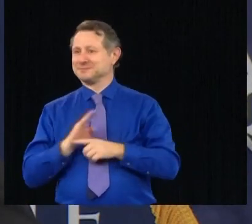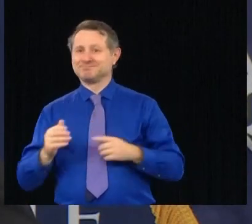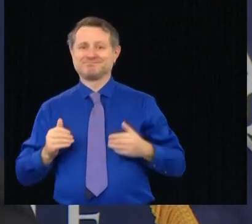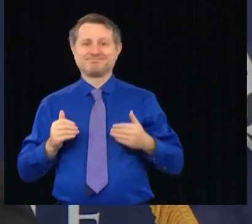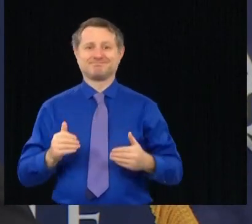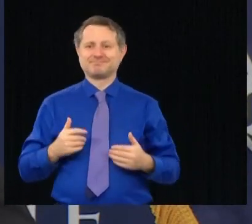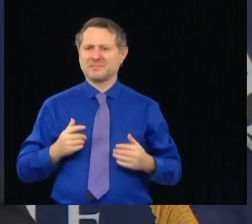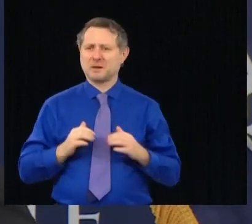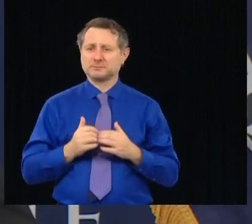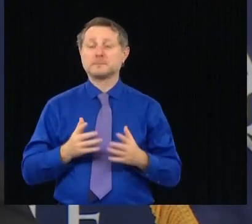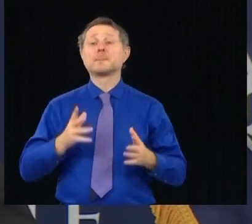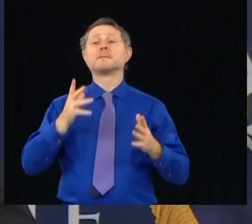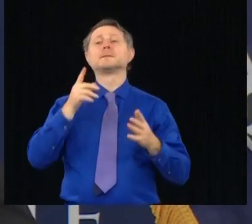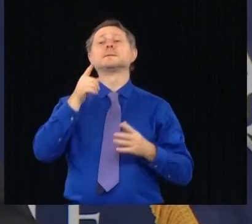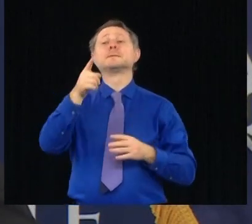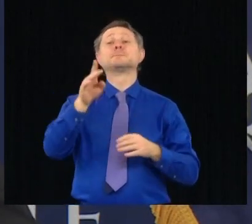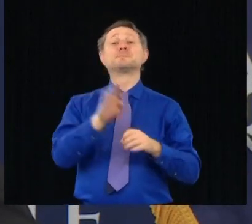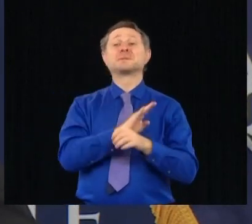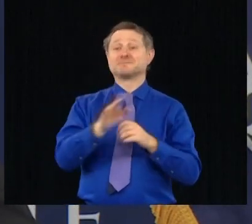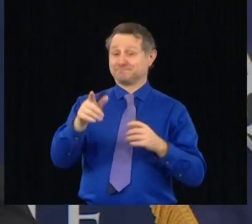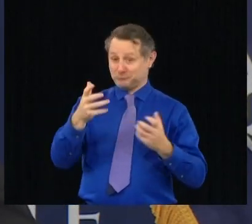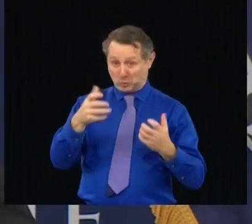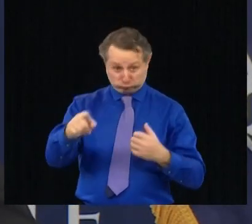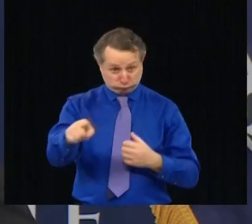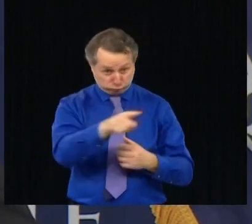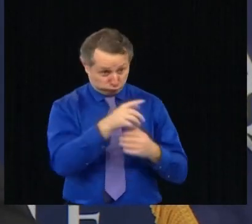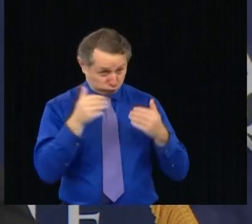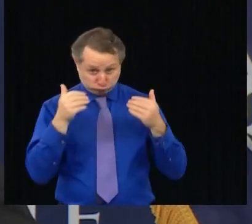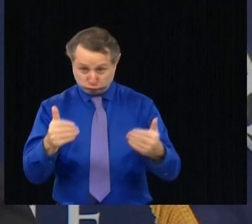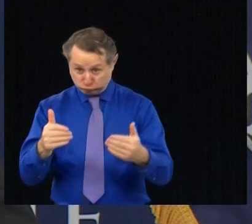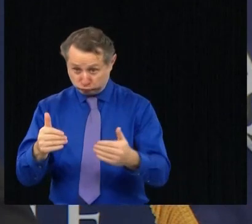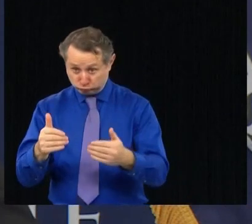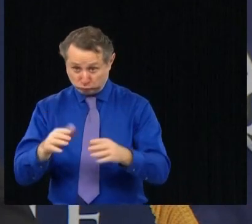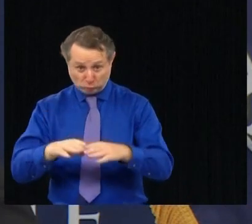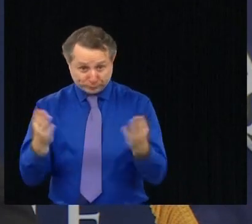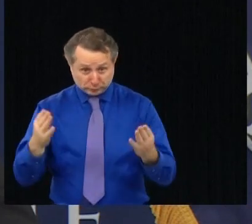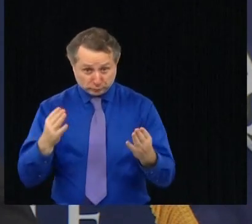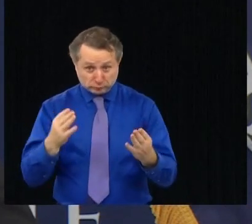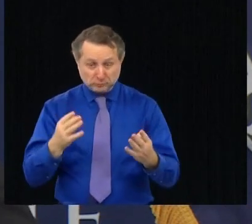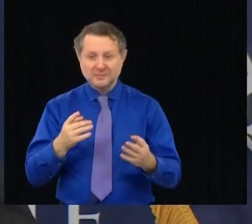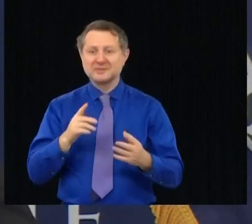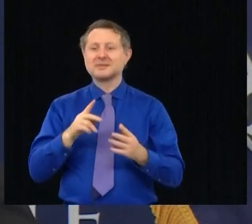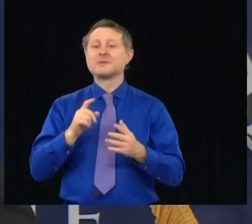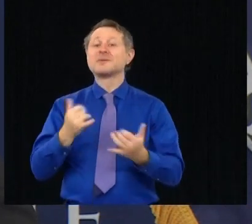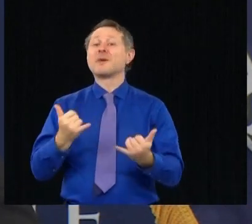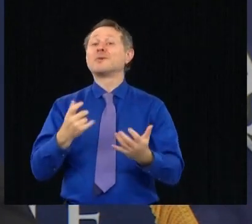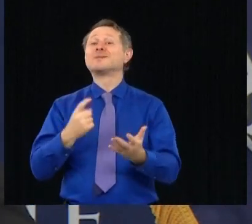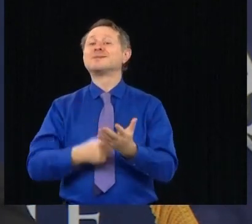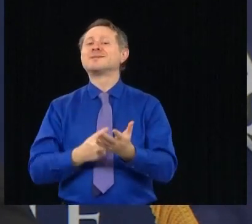UP AND THEY ARE IN PHASE ONE?